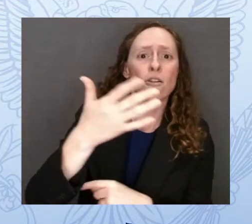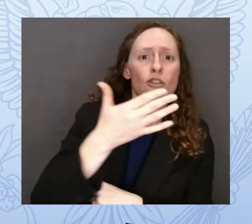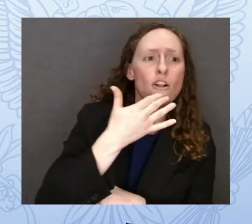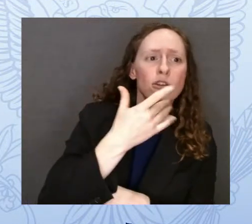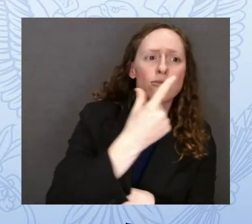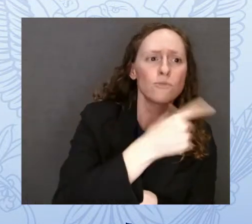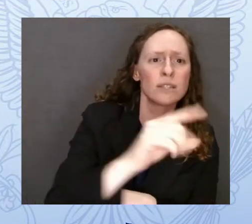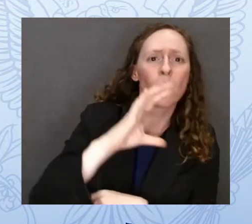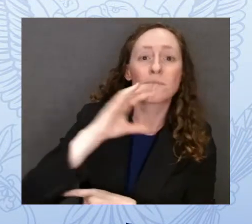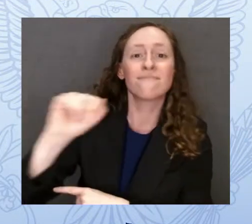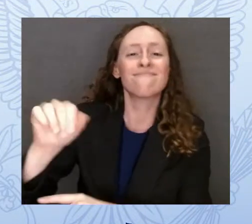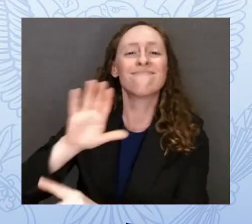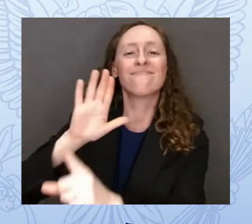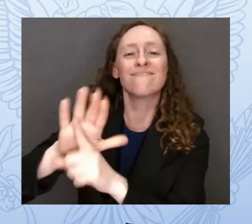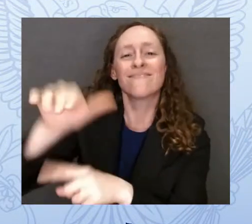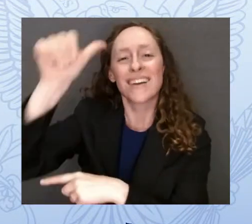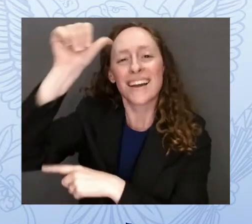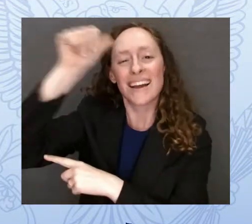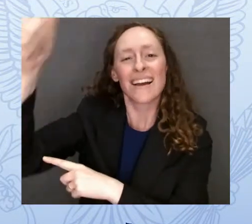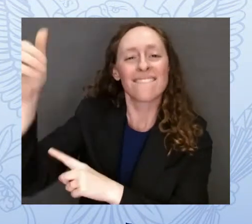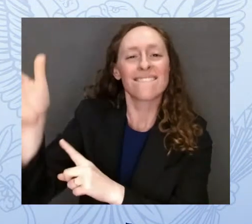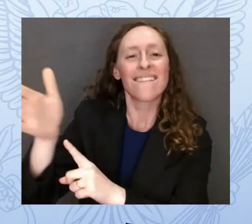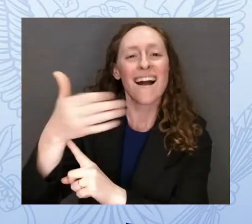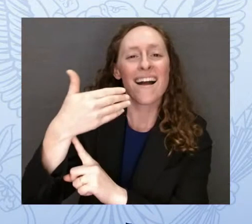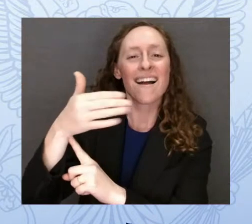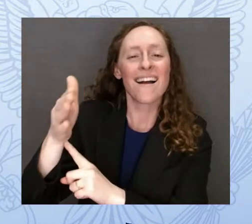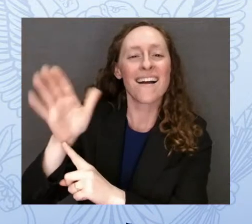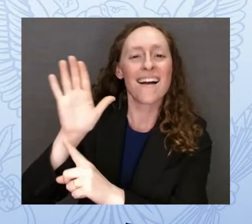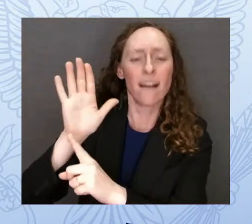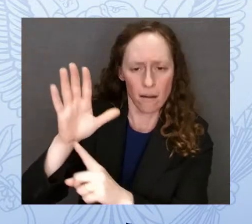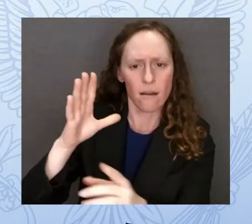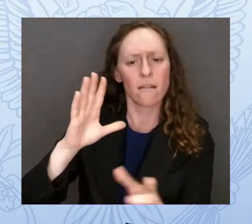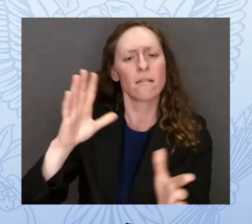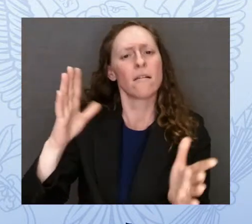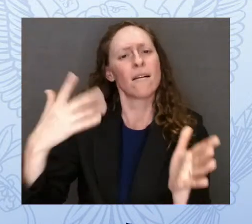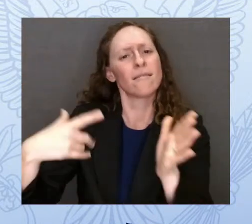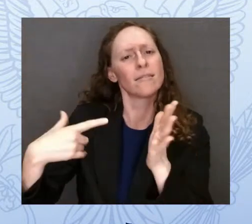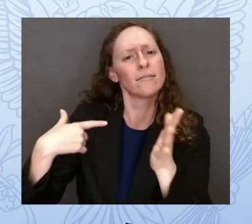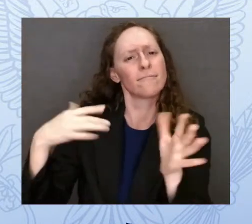our democracy and our history: the White House and the Washington Monument.